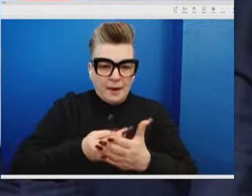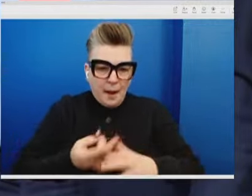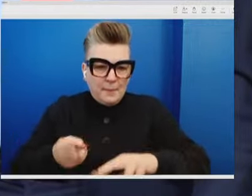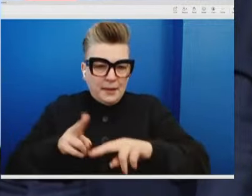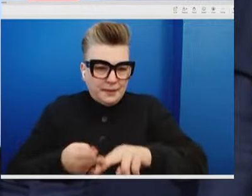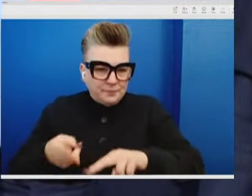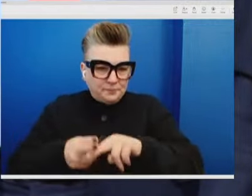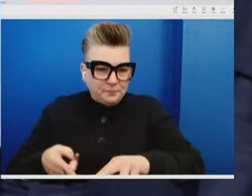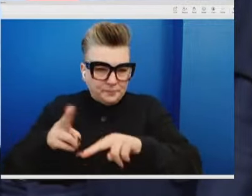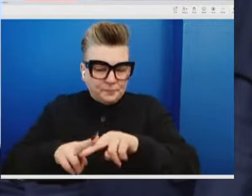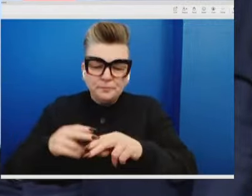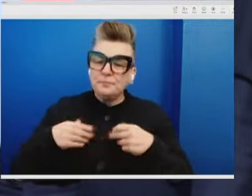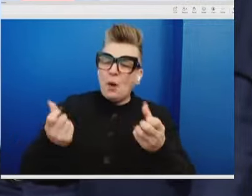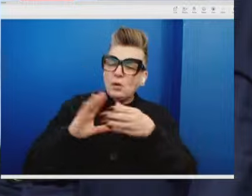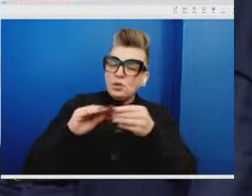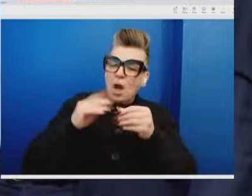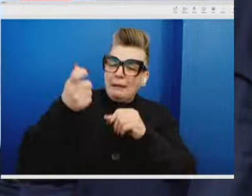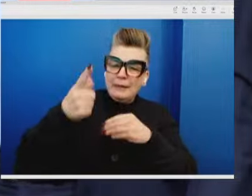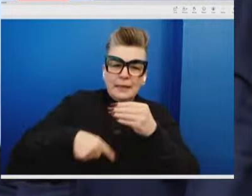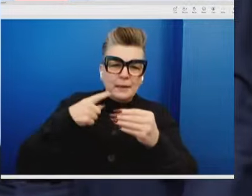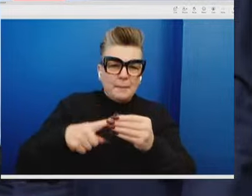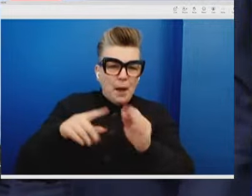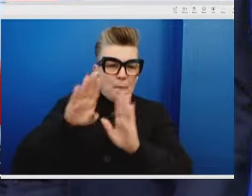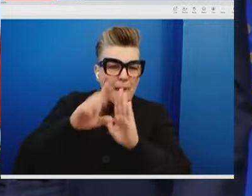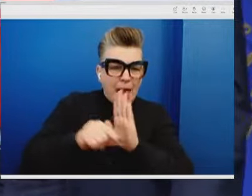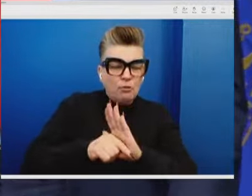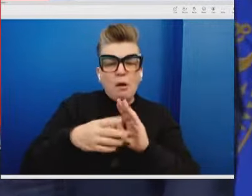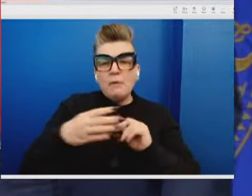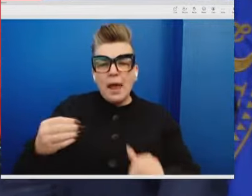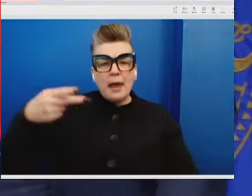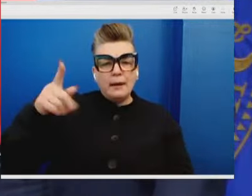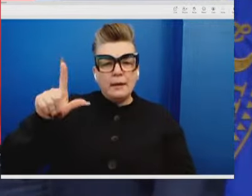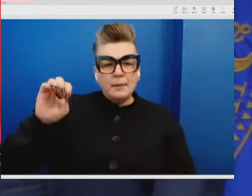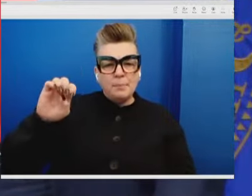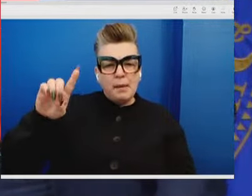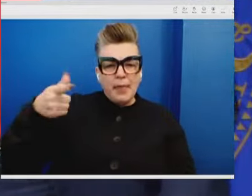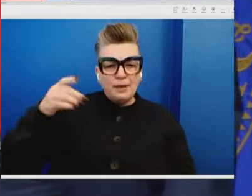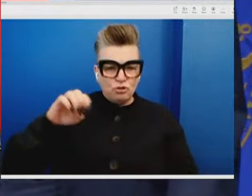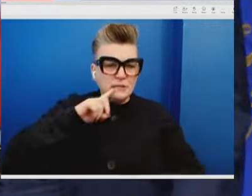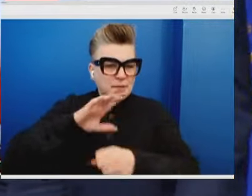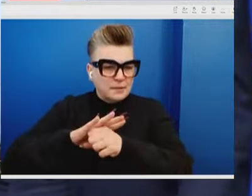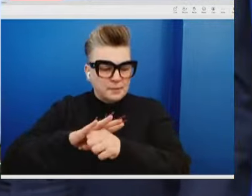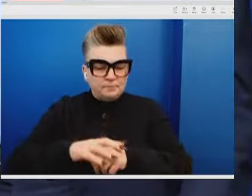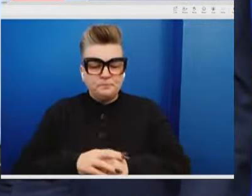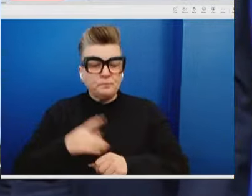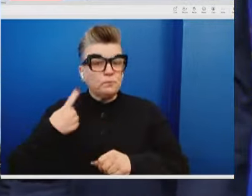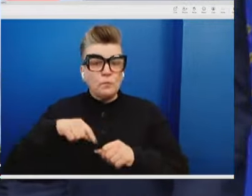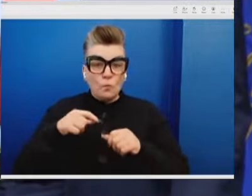and the pledges that we had. But we brought states together with vendors, and we actually